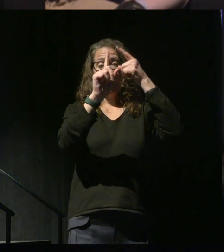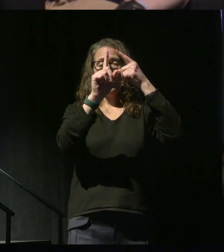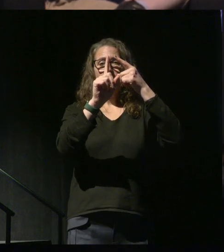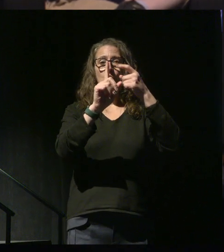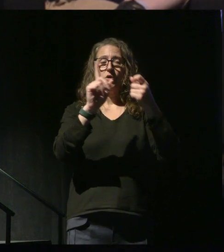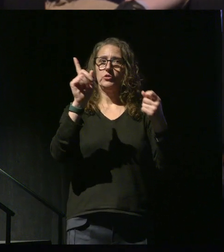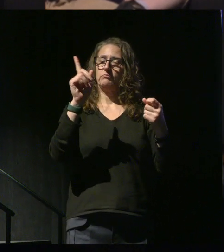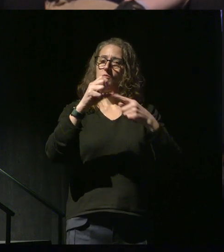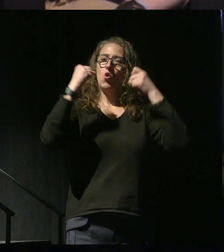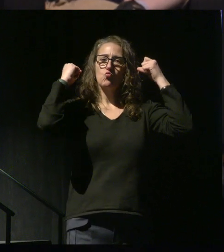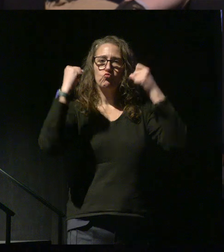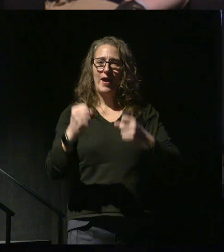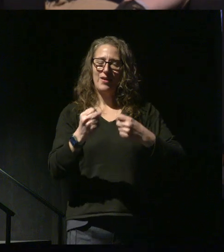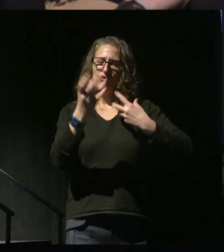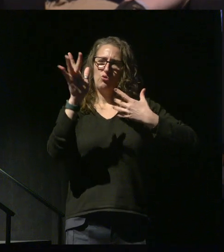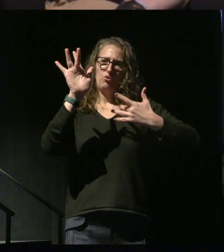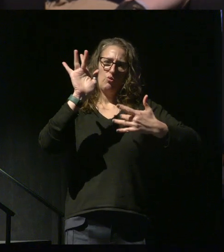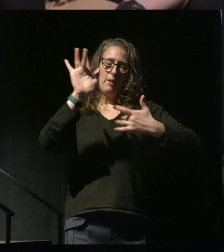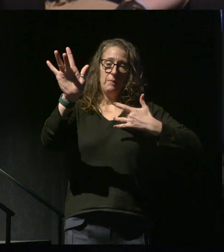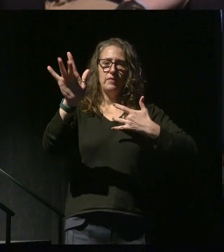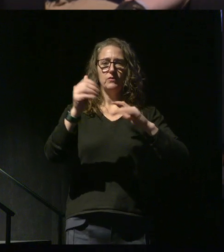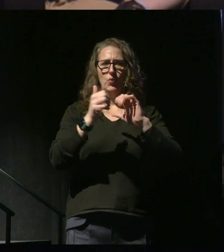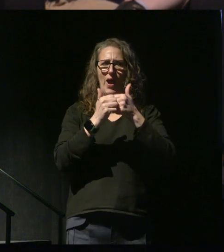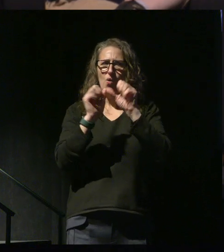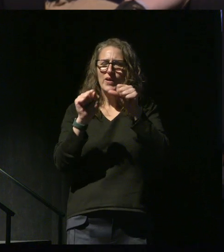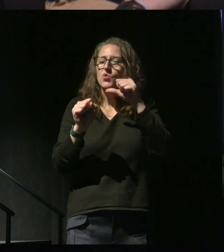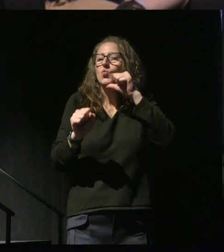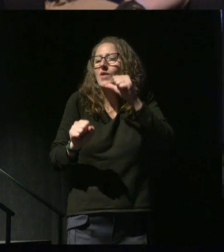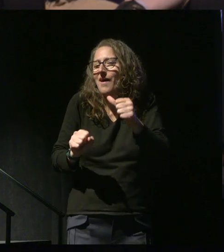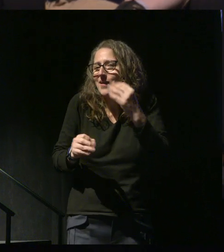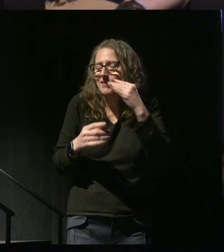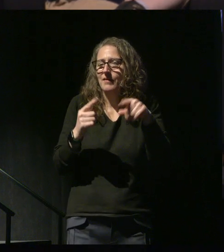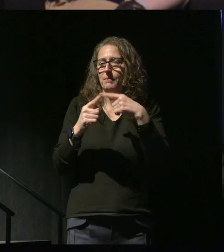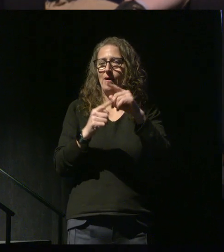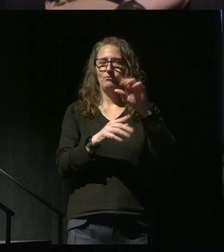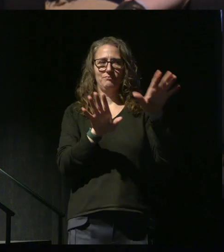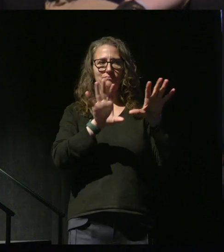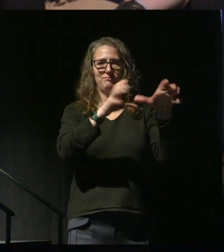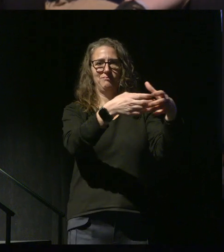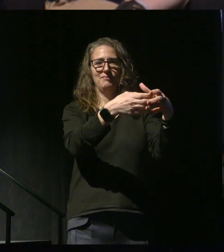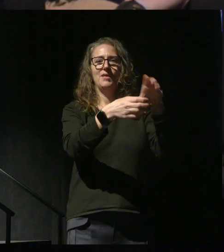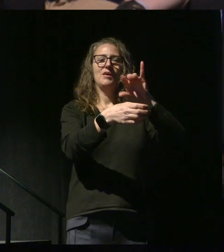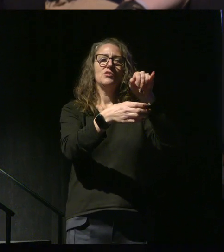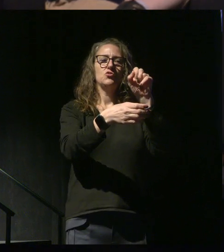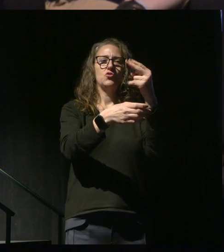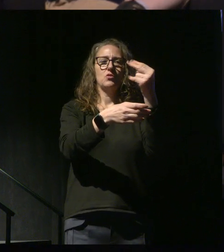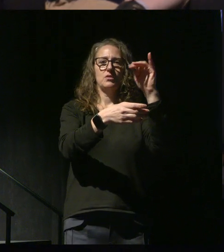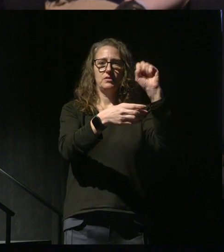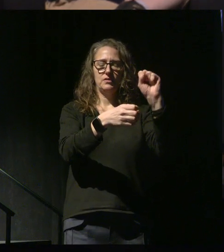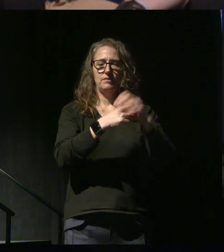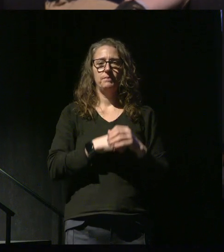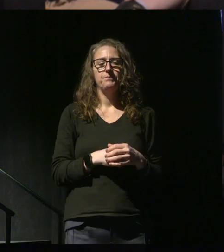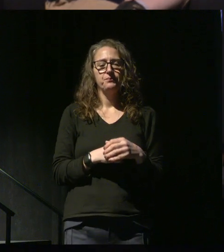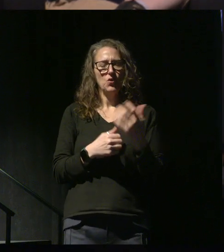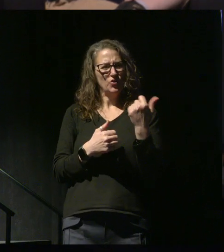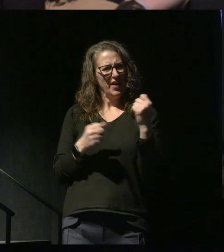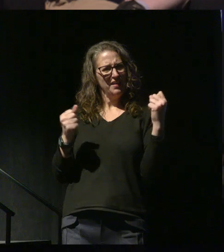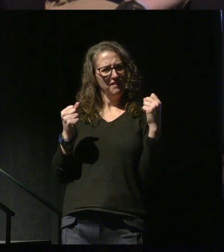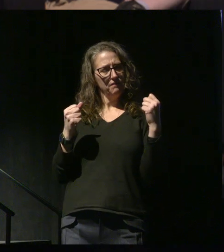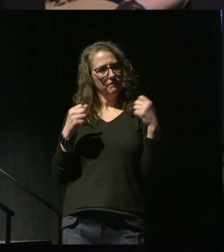about the Johns? Mm-mm-mm. Yeah, well. Was there any fear this just, I hadn't thought about this